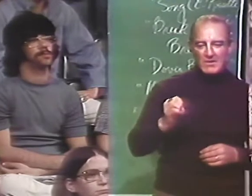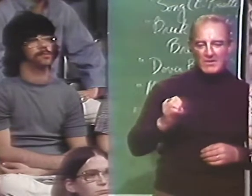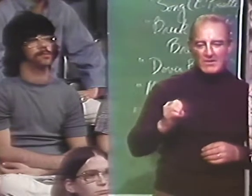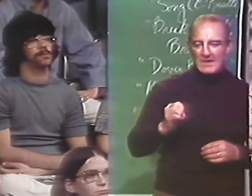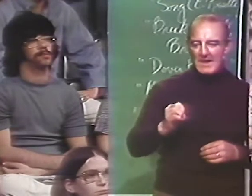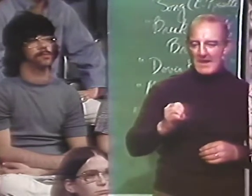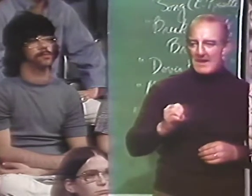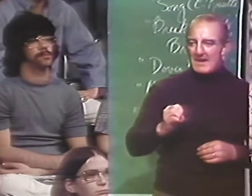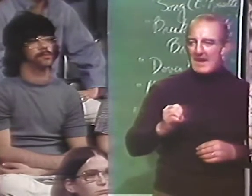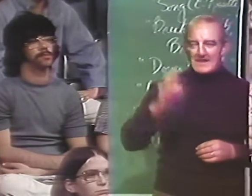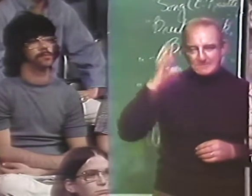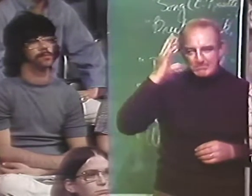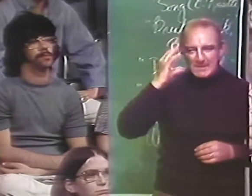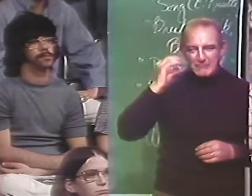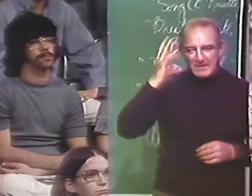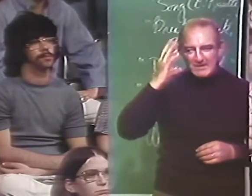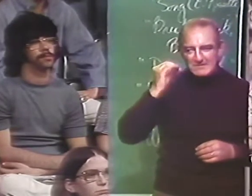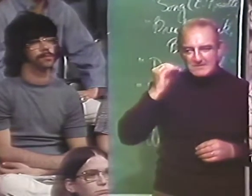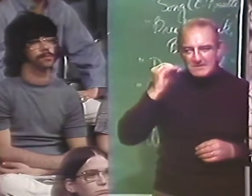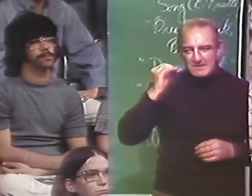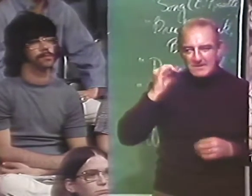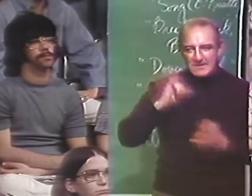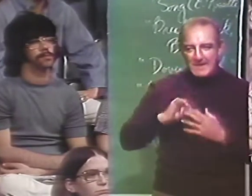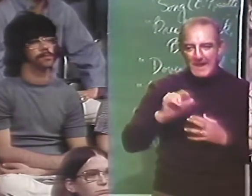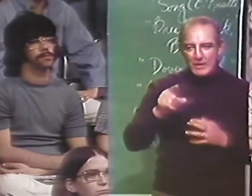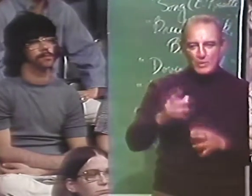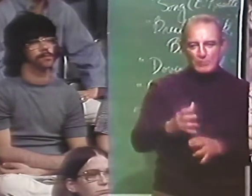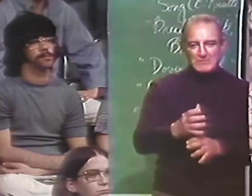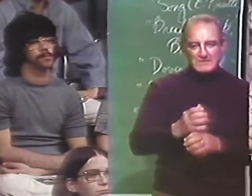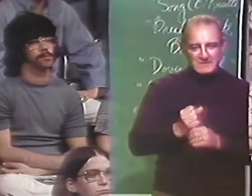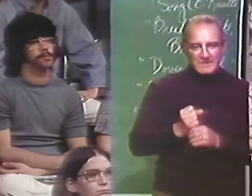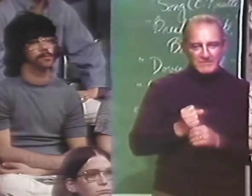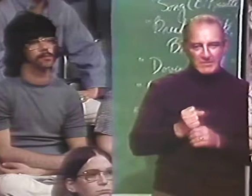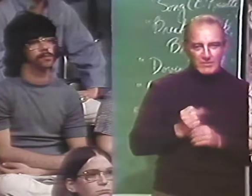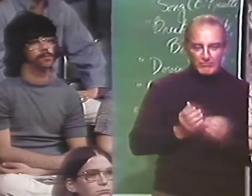THE EXPERIENCE THAT YOU RECEIVE